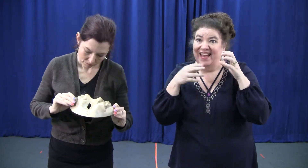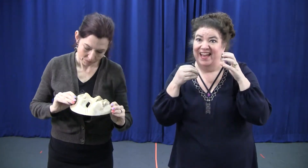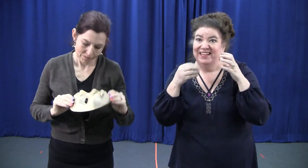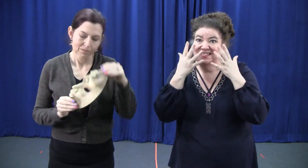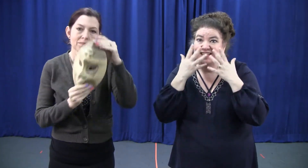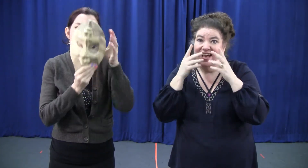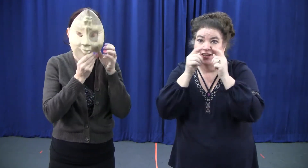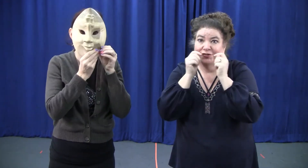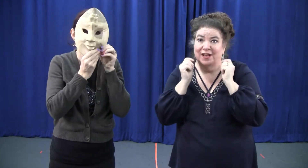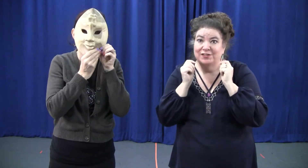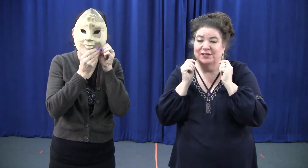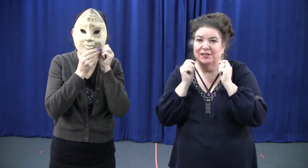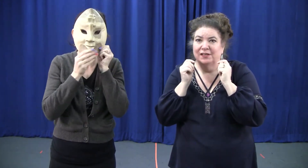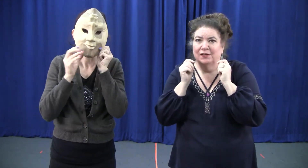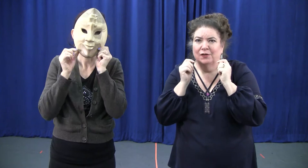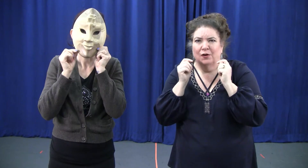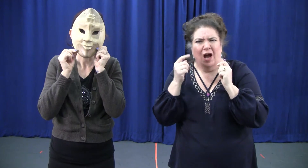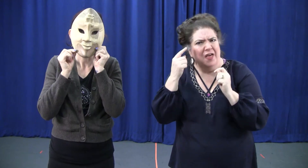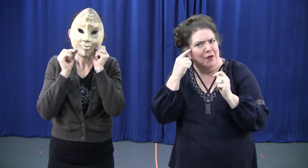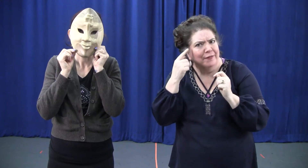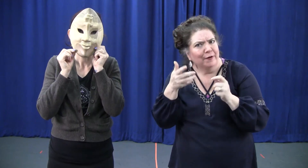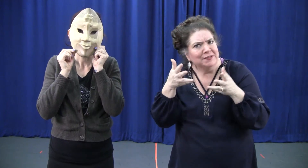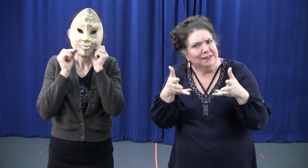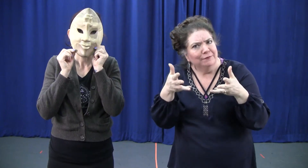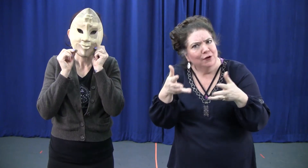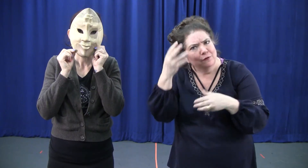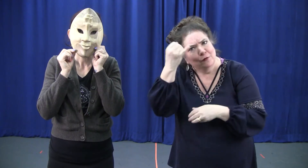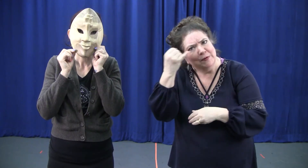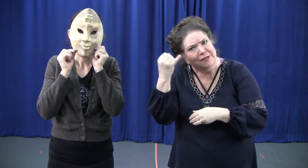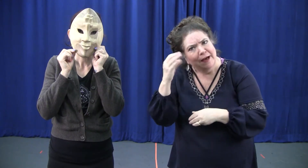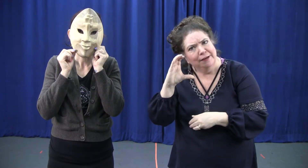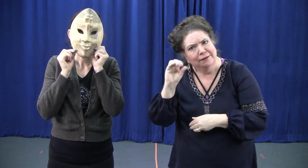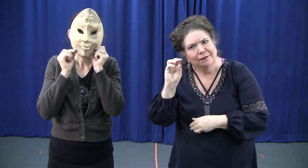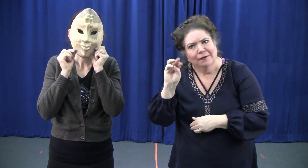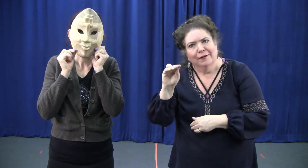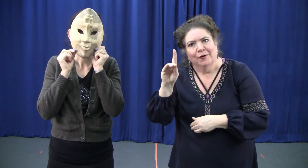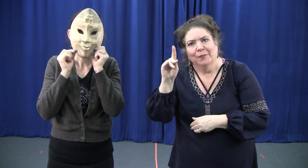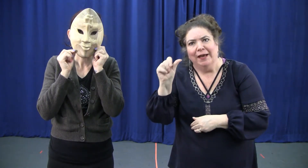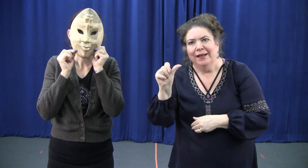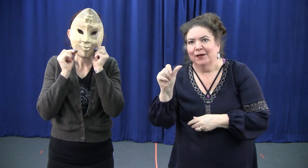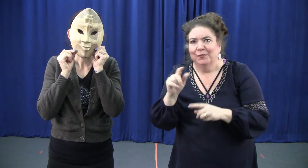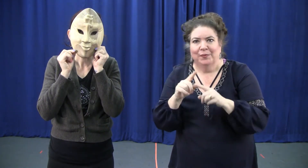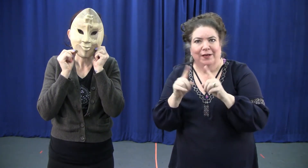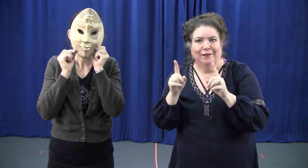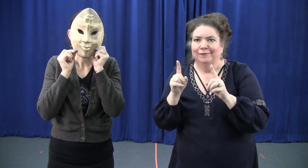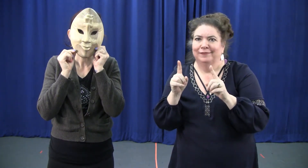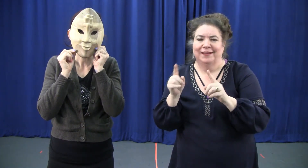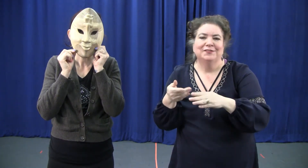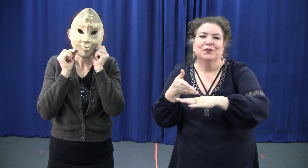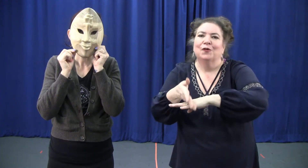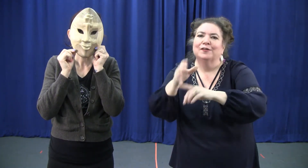and it's sad - tragedy. I thought that was left over from Italian Commedia era, but it's across